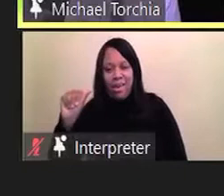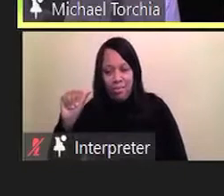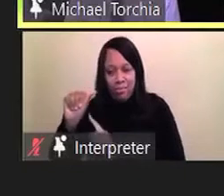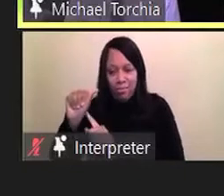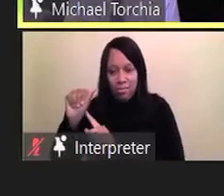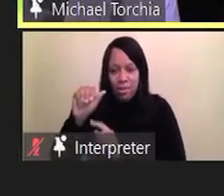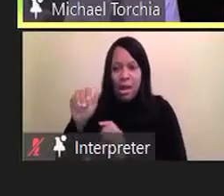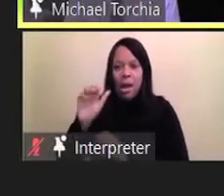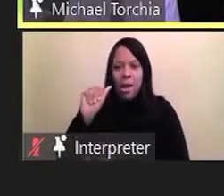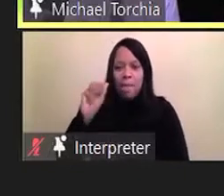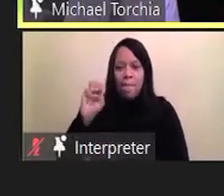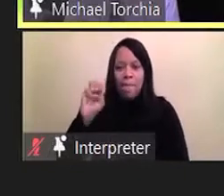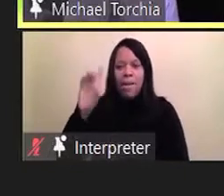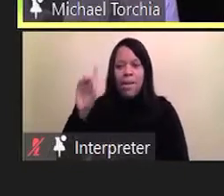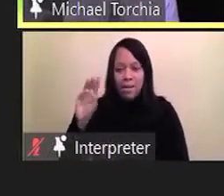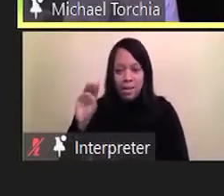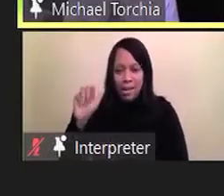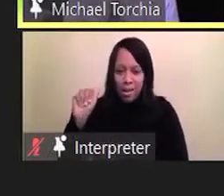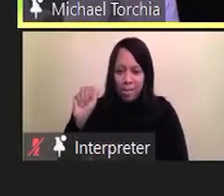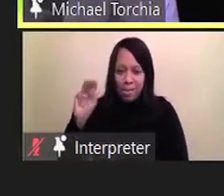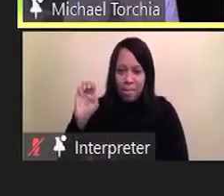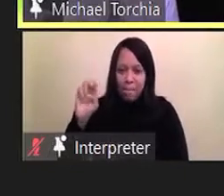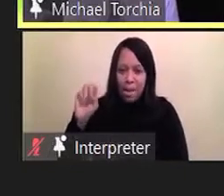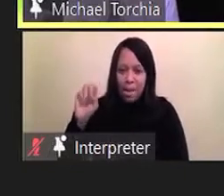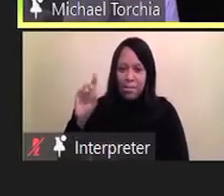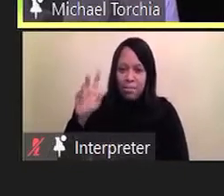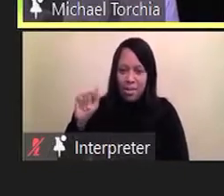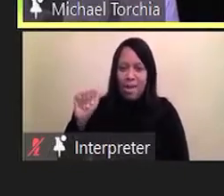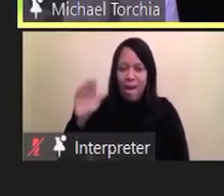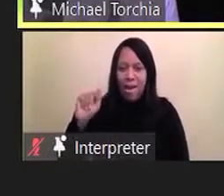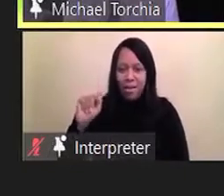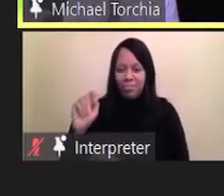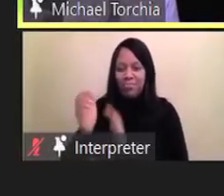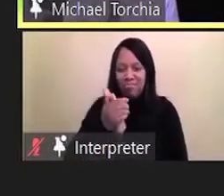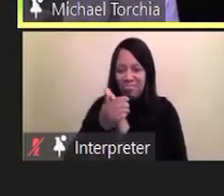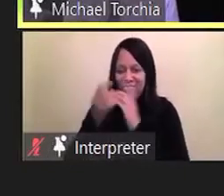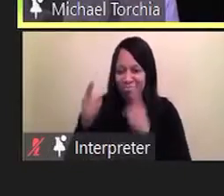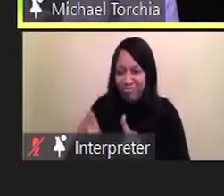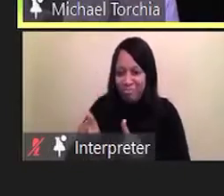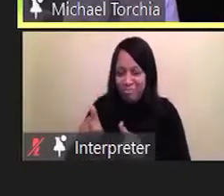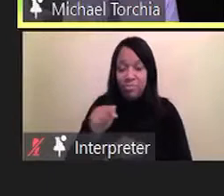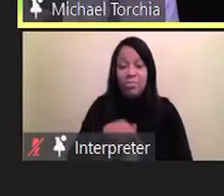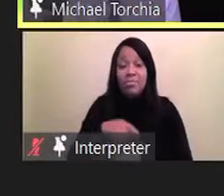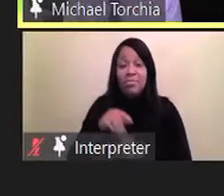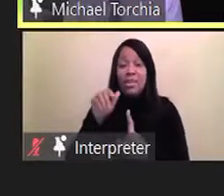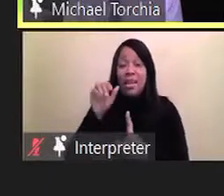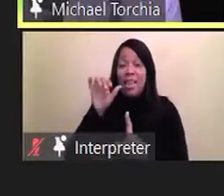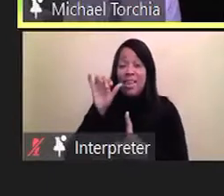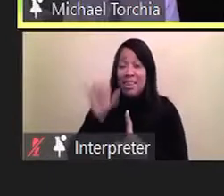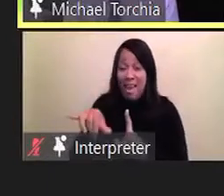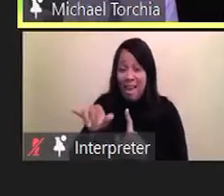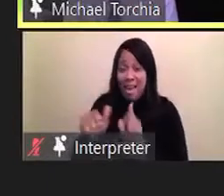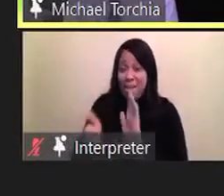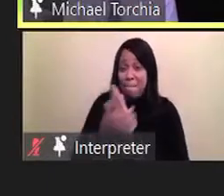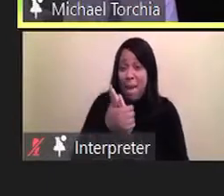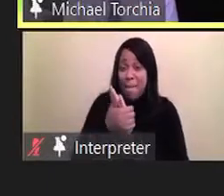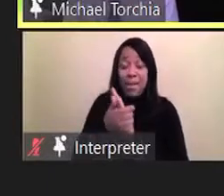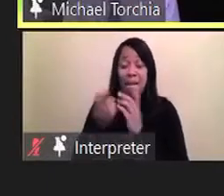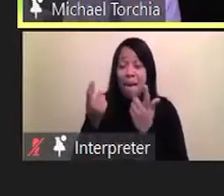a little cumbersome there. But what the Amendment Act did was broaden the scope of the ADA.